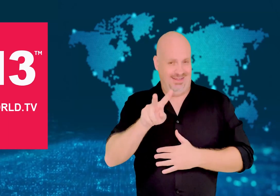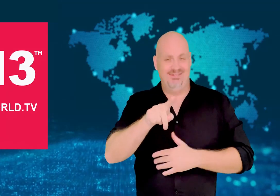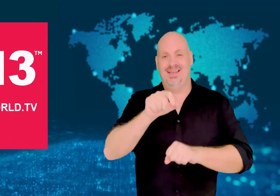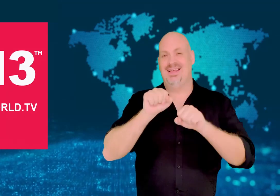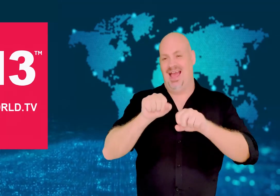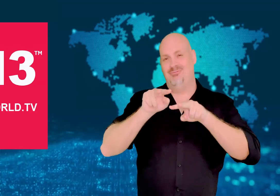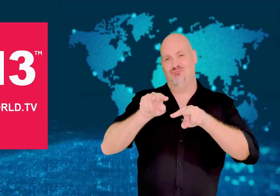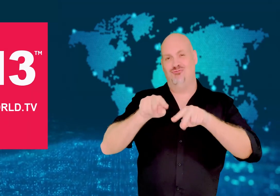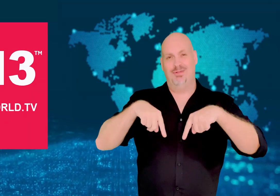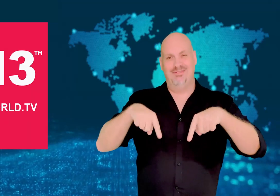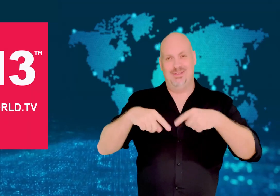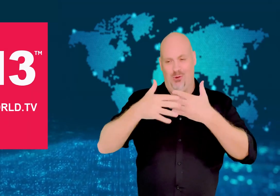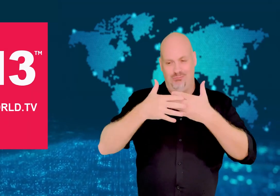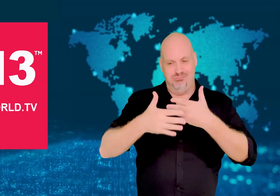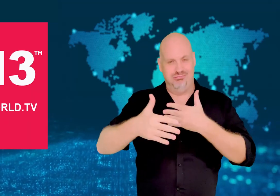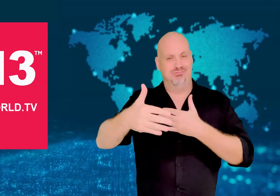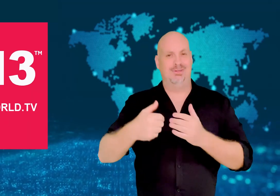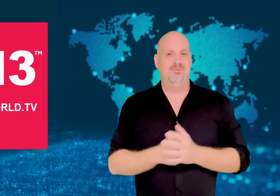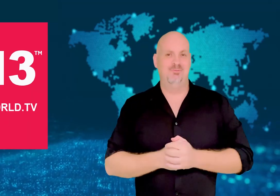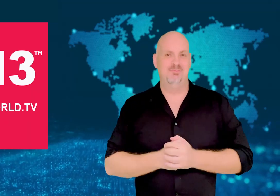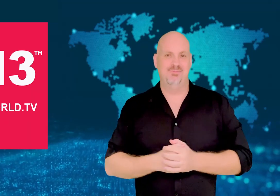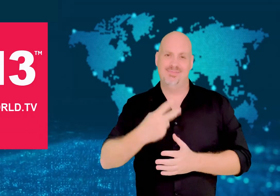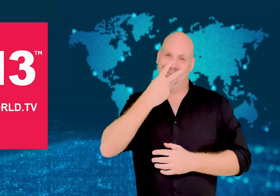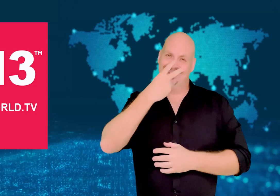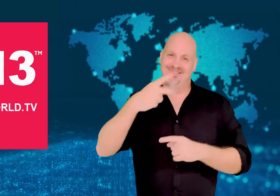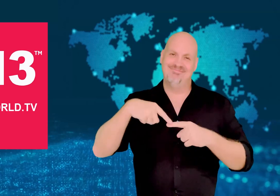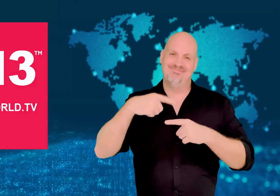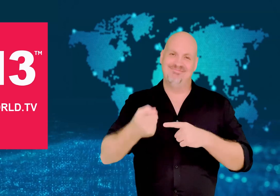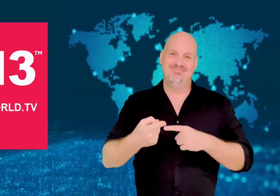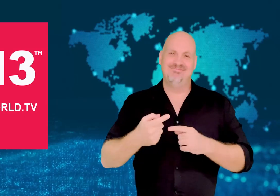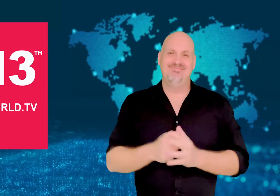to get new video updates! See you next time!